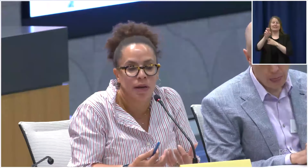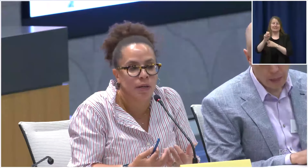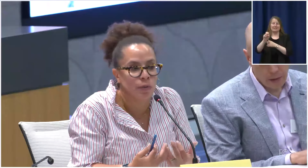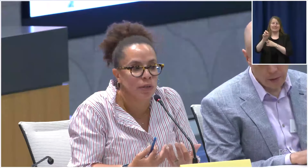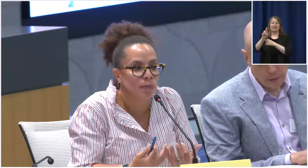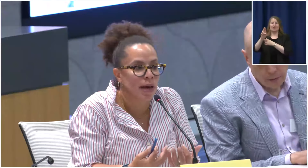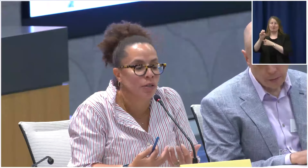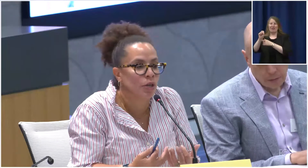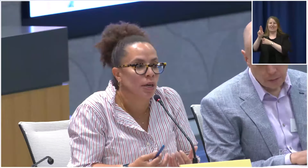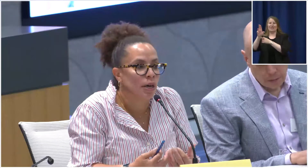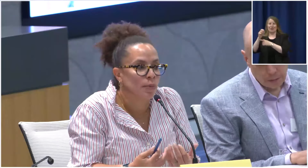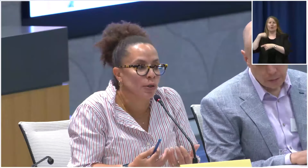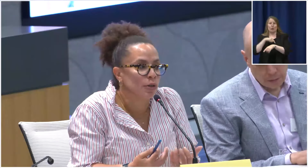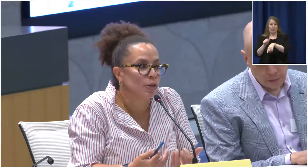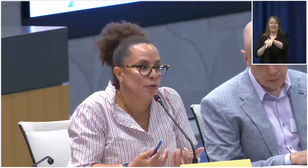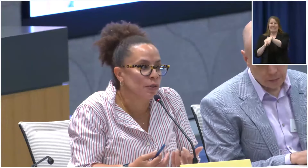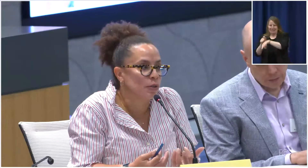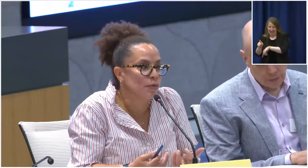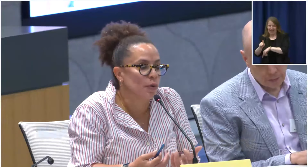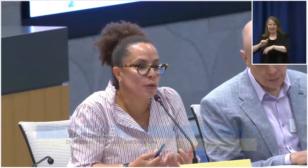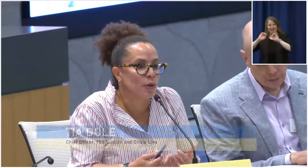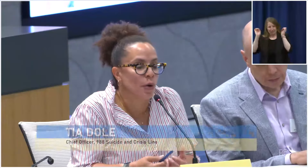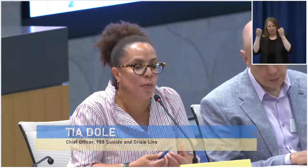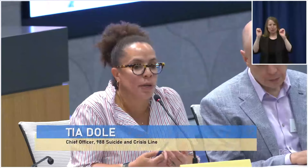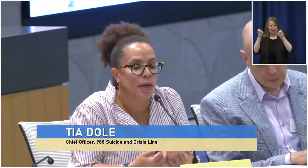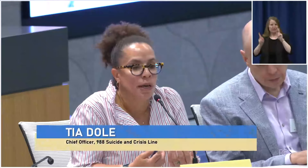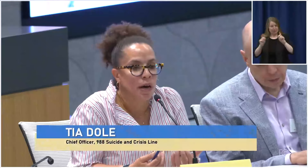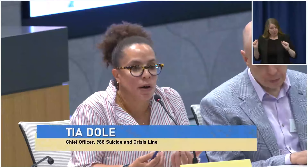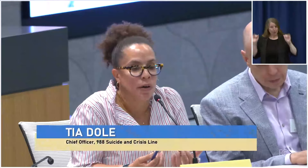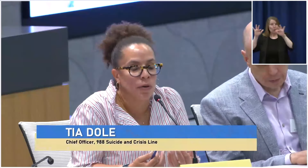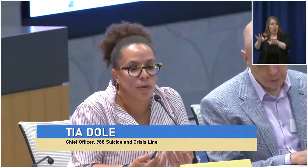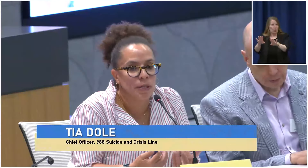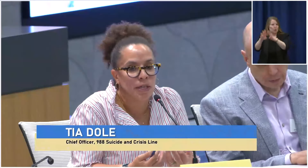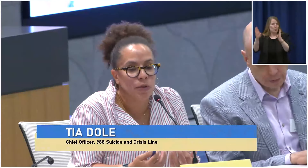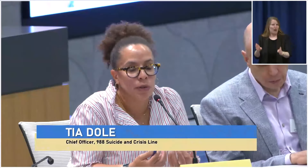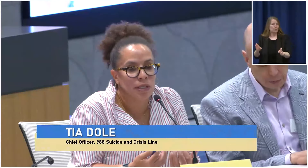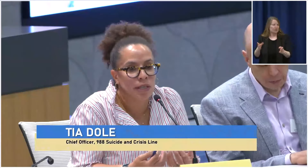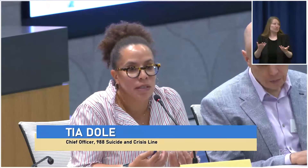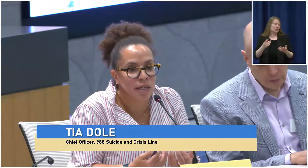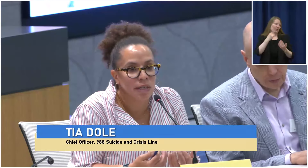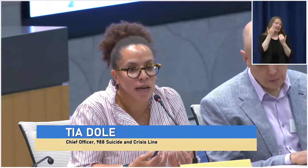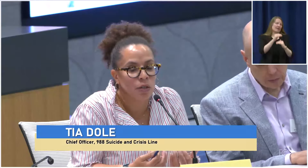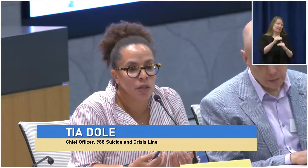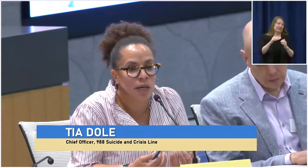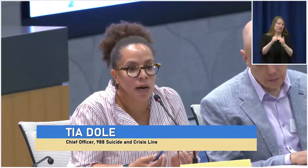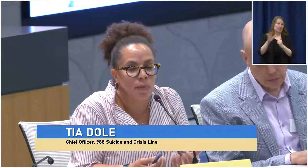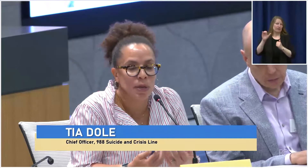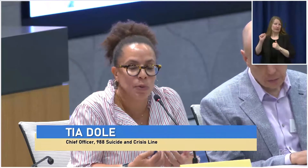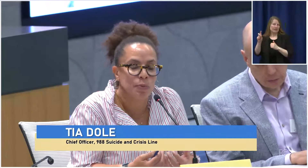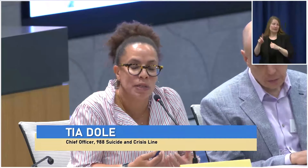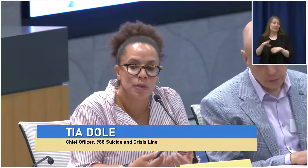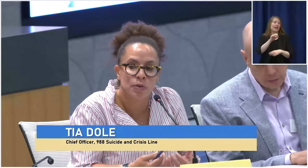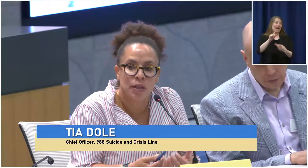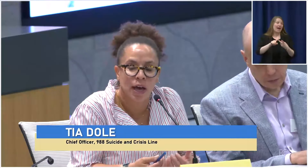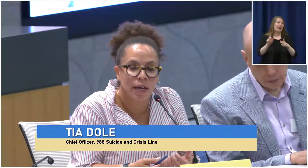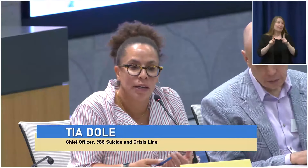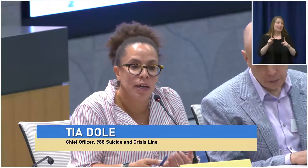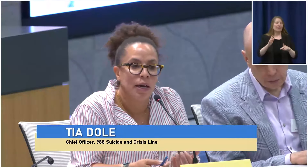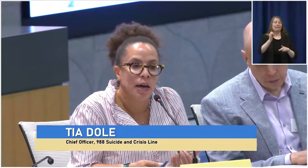TO USE. WE HAVE SOME LIMITATIONS WITH CSD RELATED TO BEING A CALL CENTER THAT DOES ACTIVE